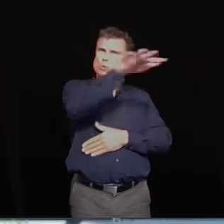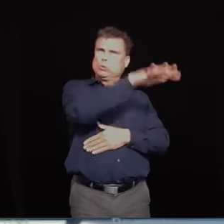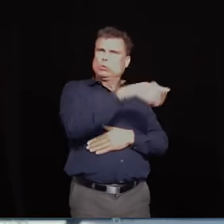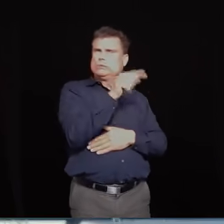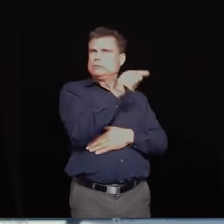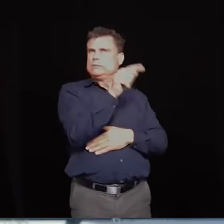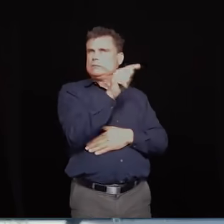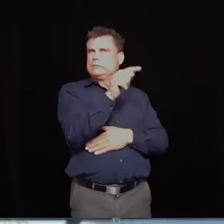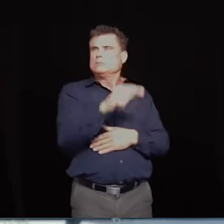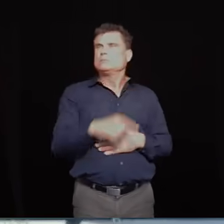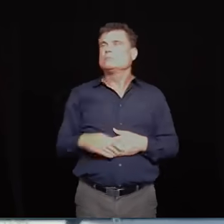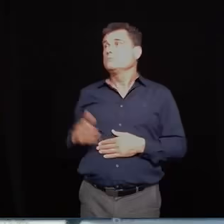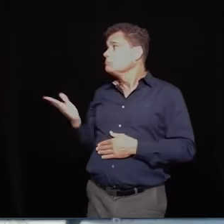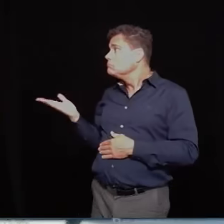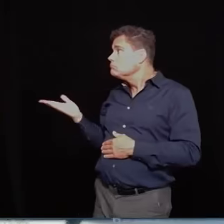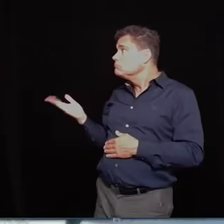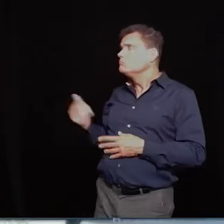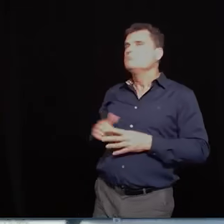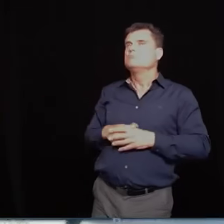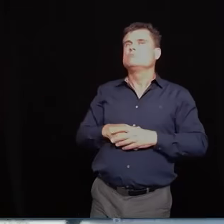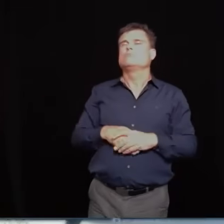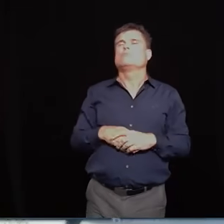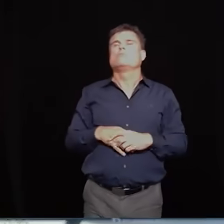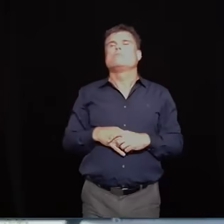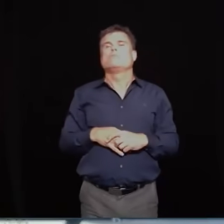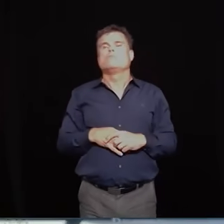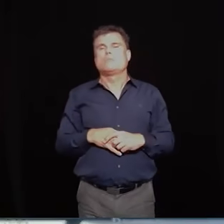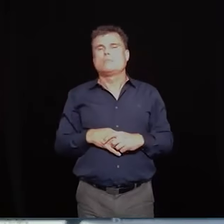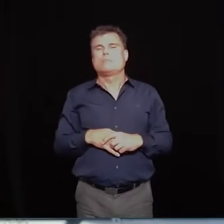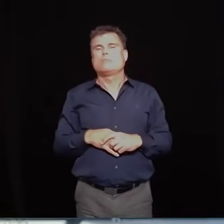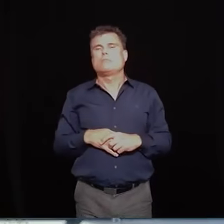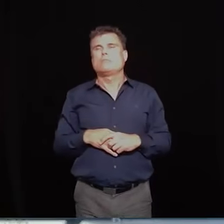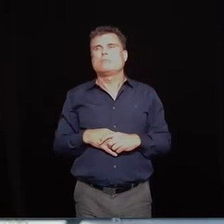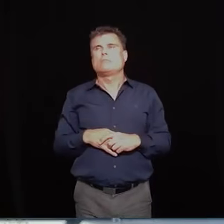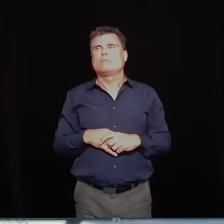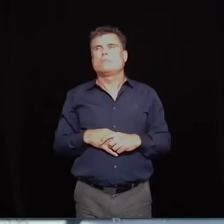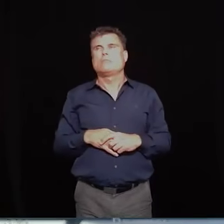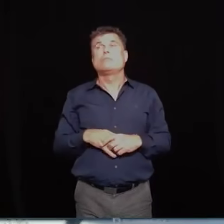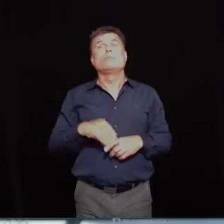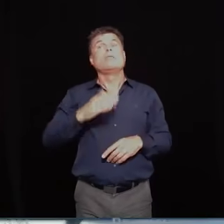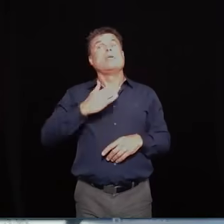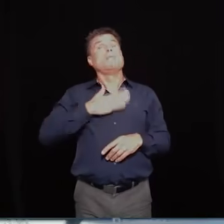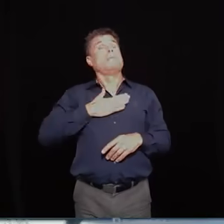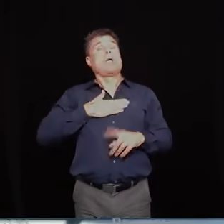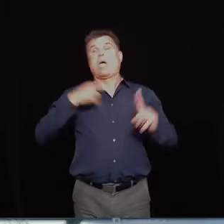As we see the work British Columbia has to another we have much to be proud of.